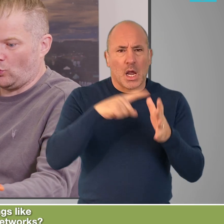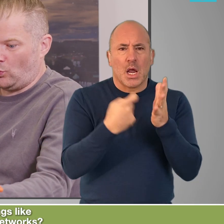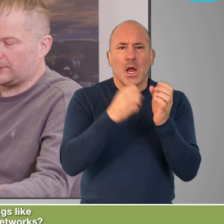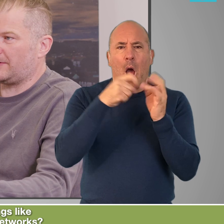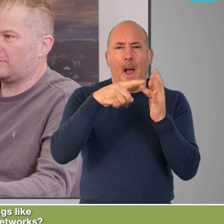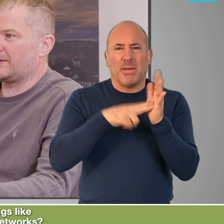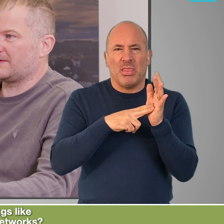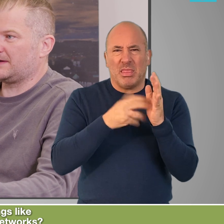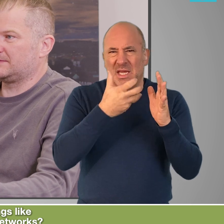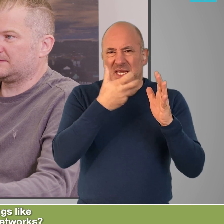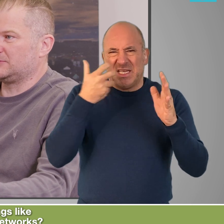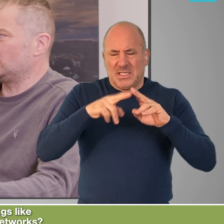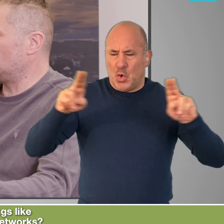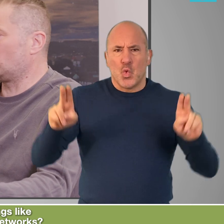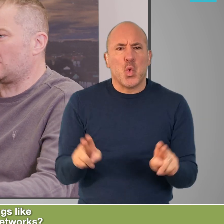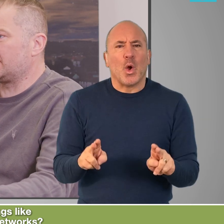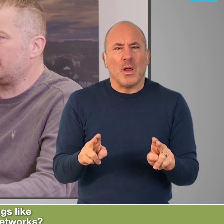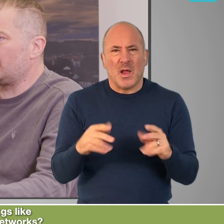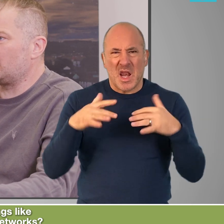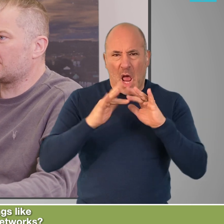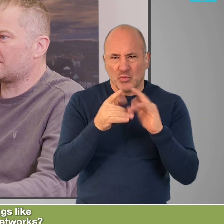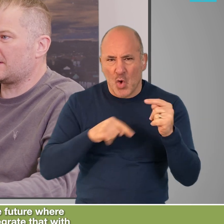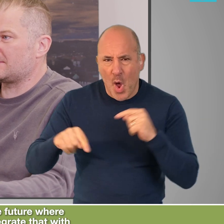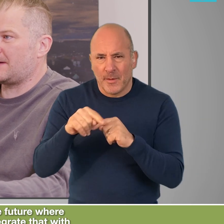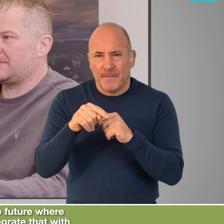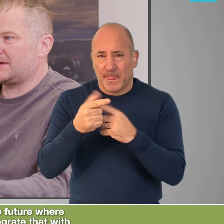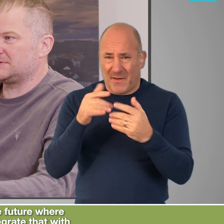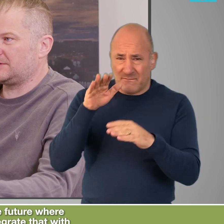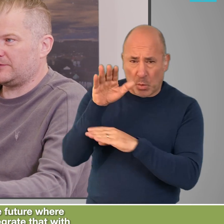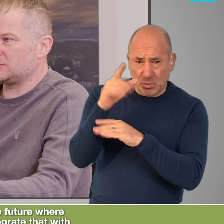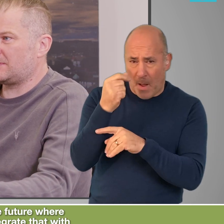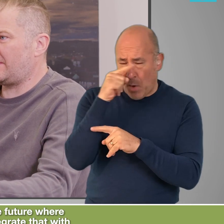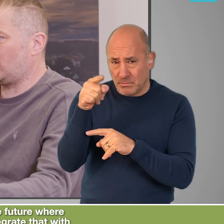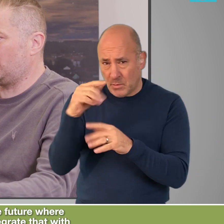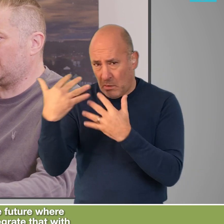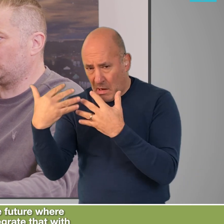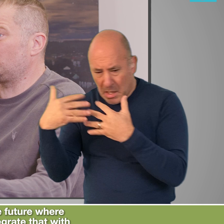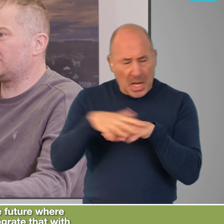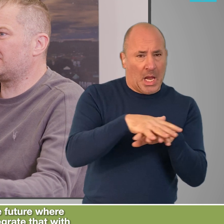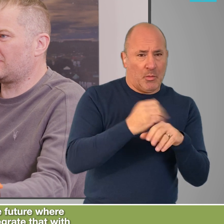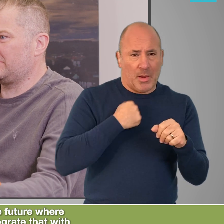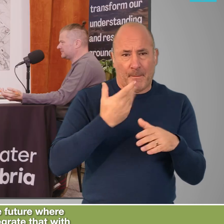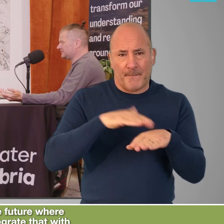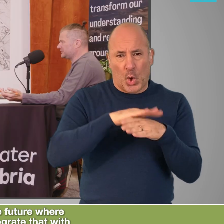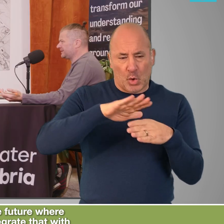What about things like low carbon heat networks? Is there potential in the future where they're coming in to integrate that with